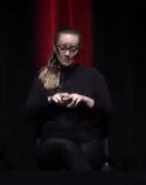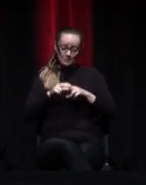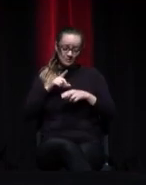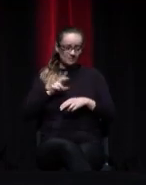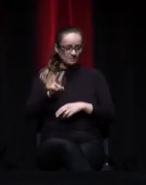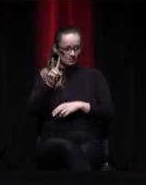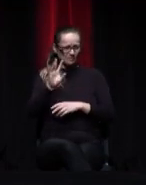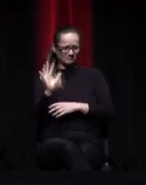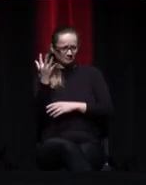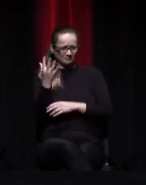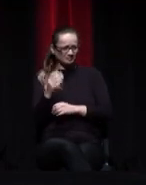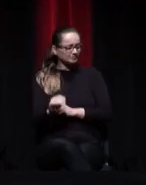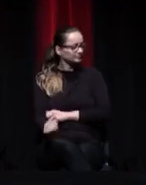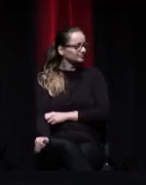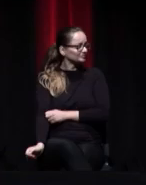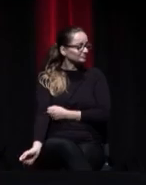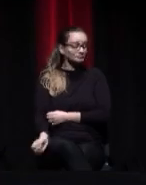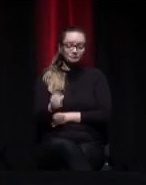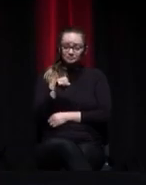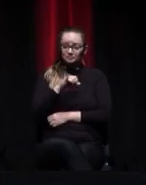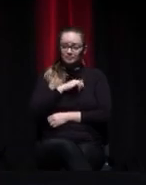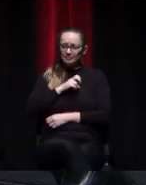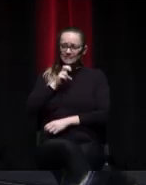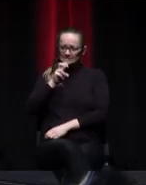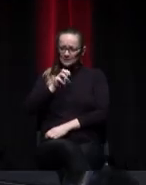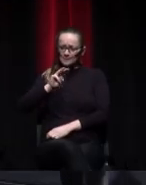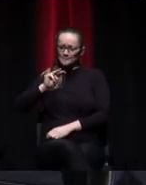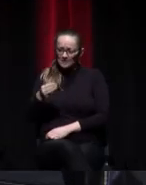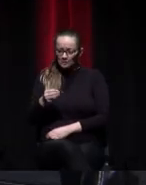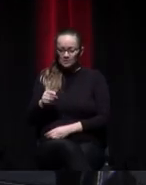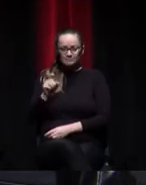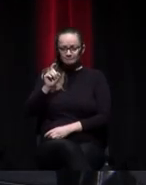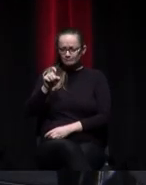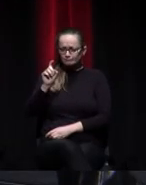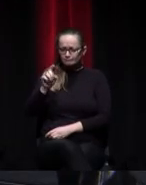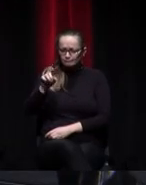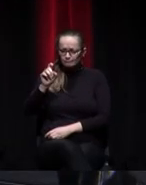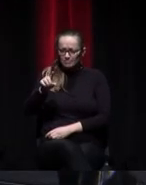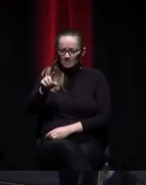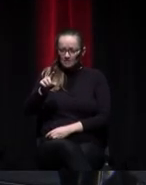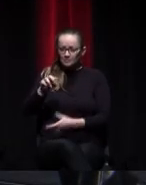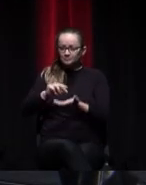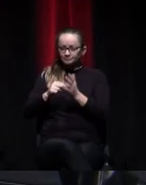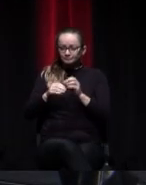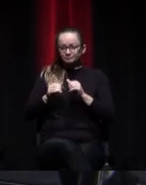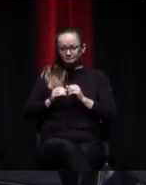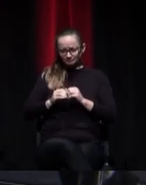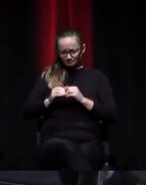When you have five million people clicking on something, this is an event, even if the event is,